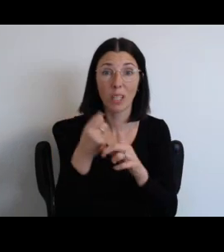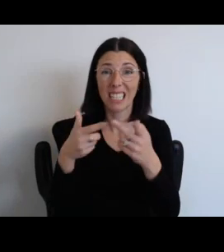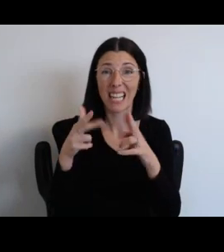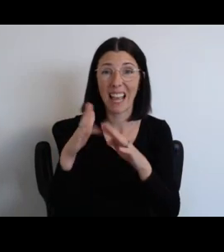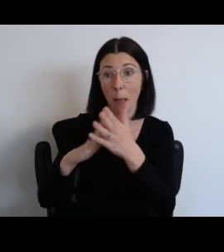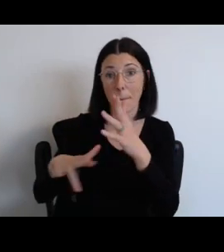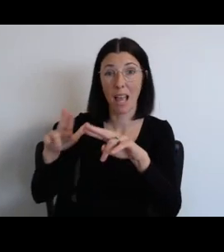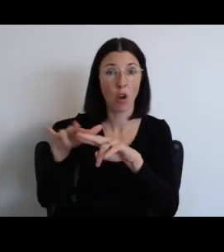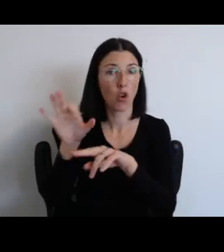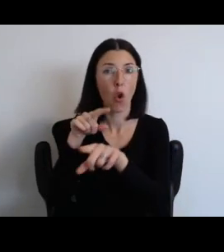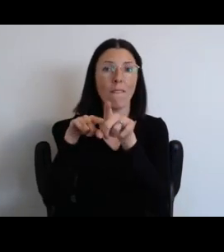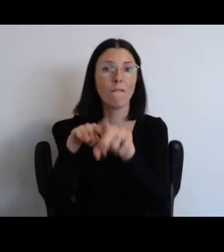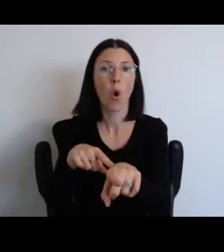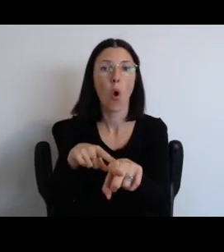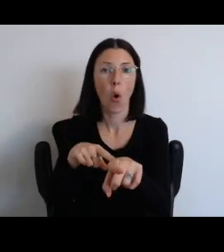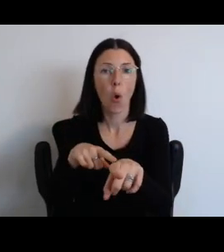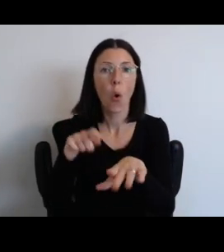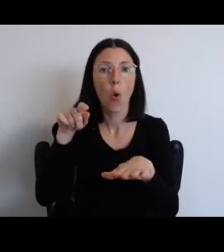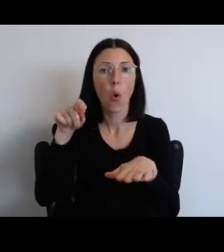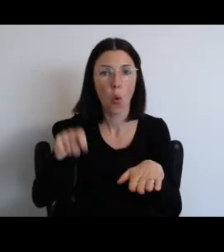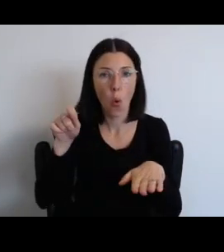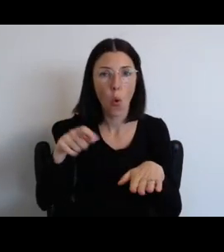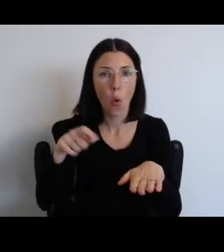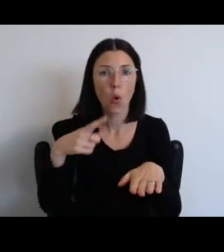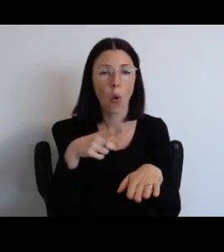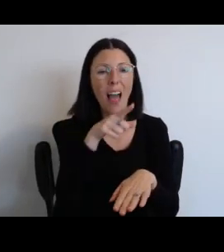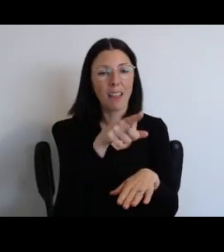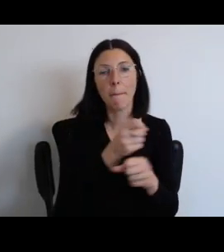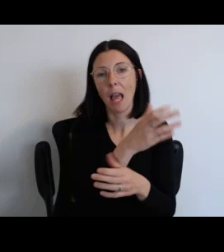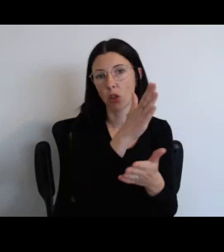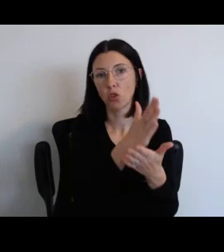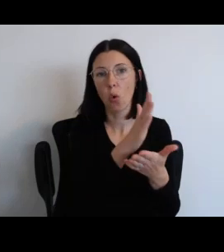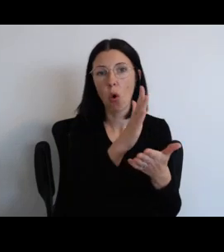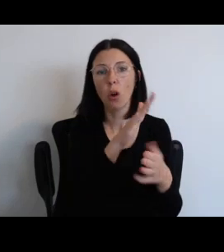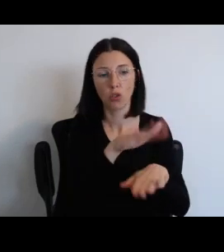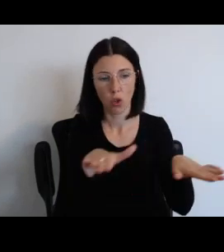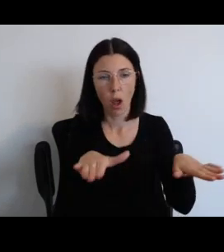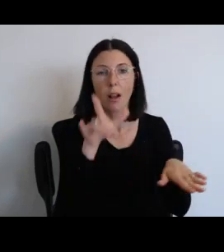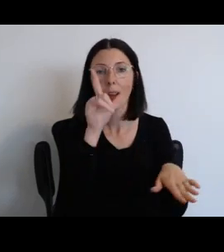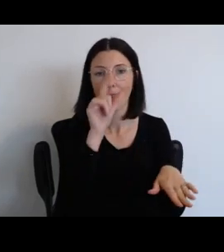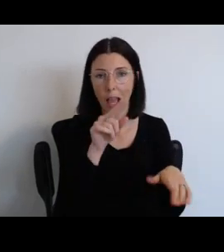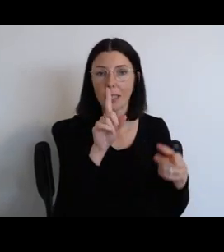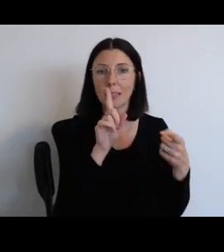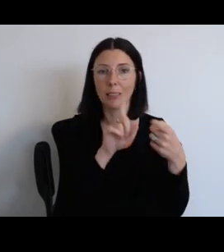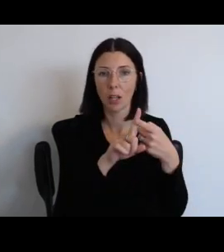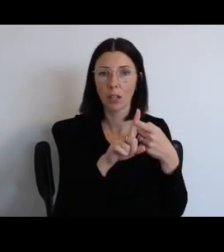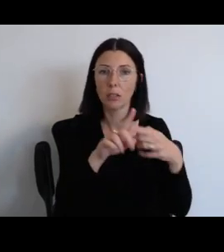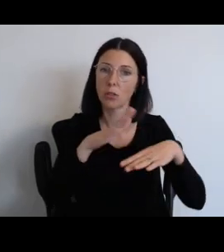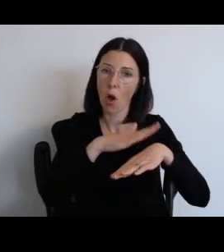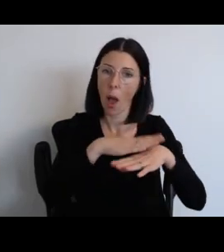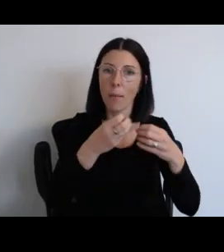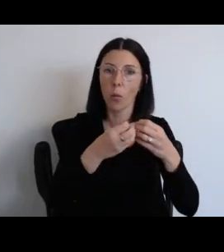children to spend time with their parents so um an enforcement application is for